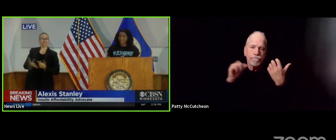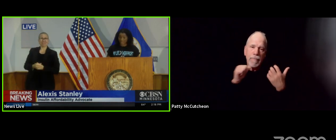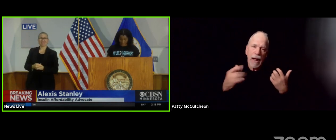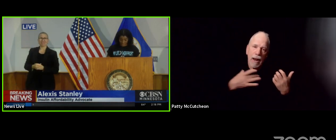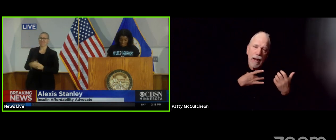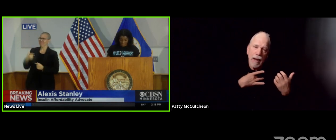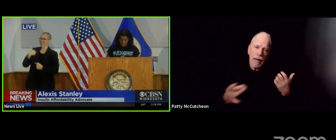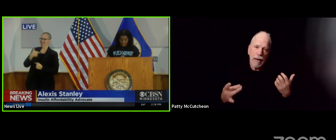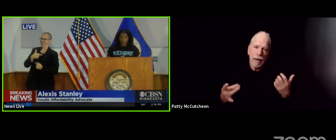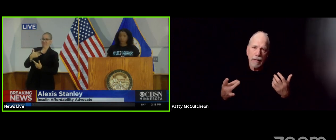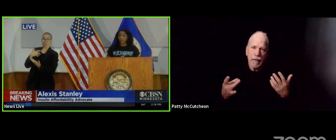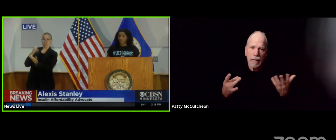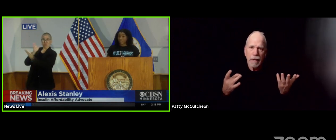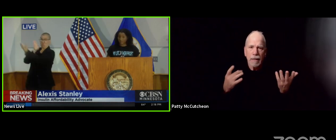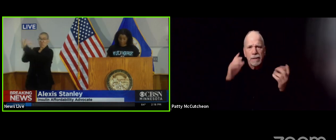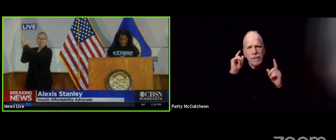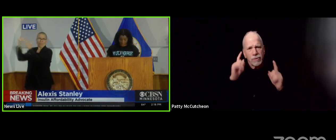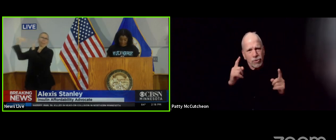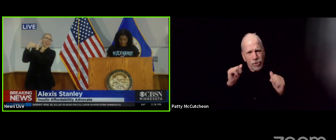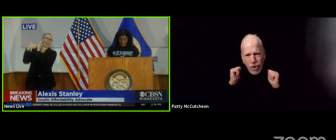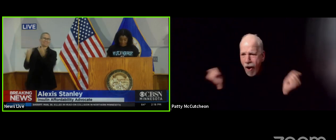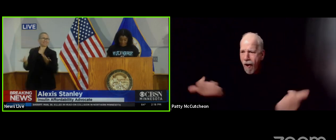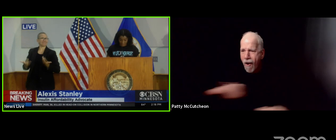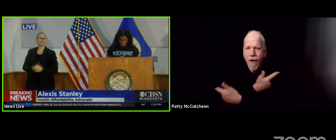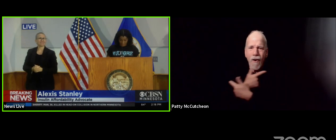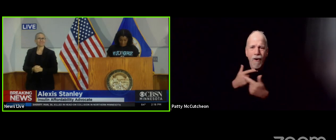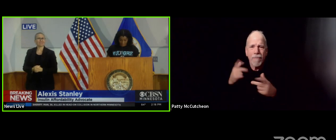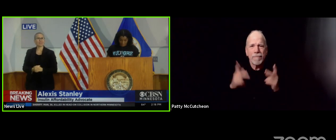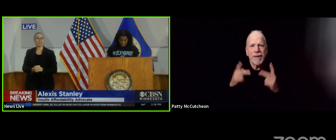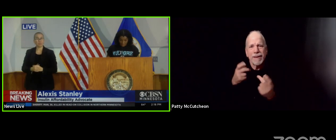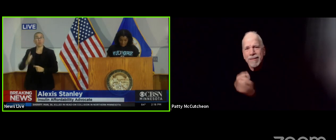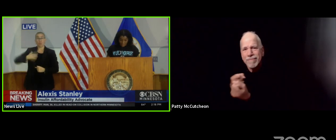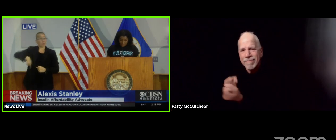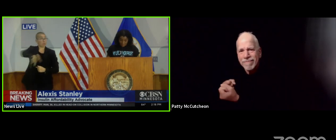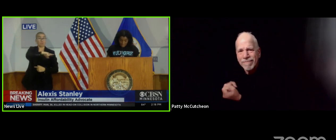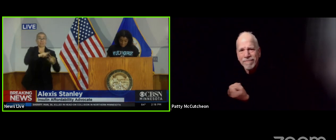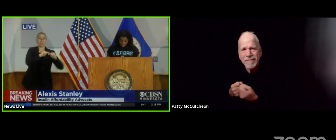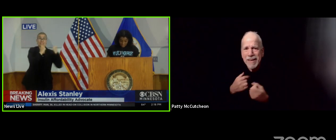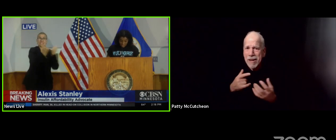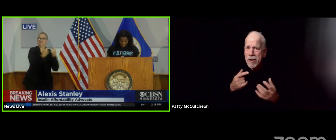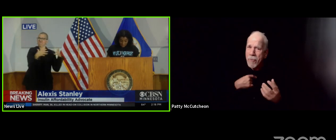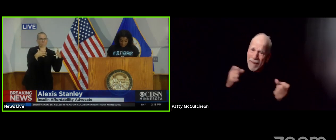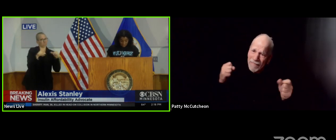AND ADVOCATING FOR THE REAL POLICY REFORMS. THESE COMPANIES CLAIM TO HAVE SOLUTIONS TO